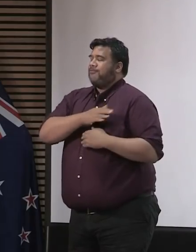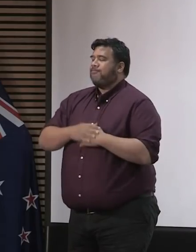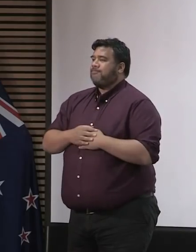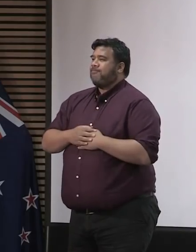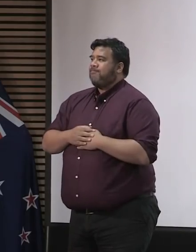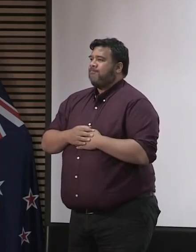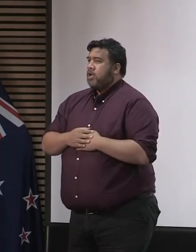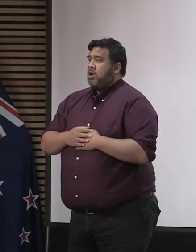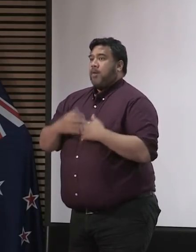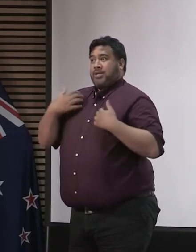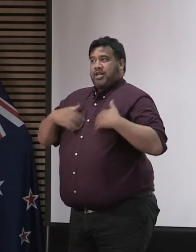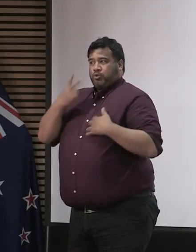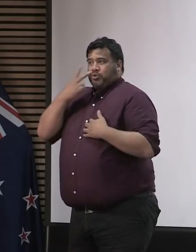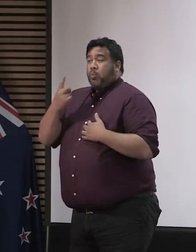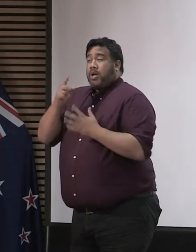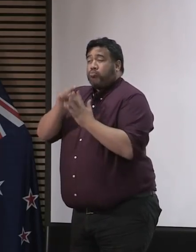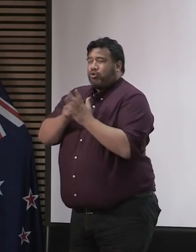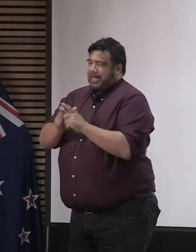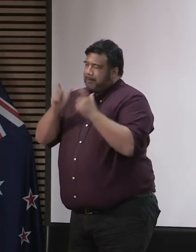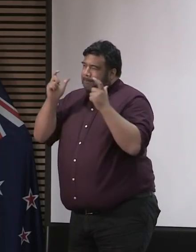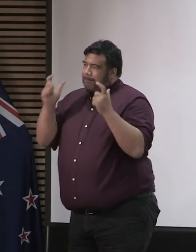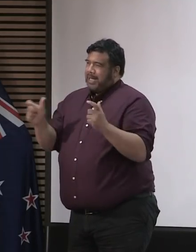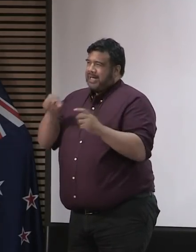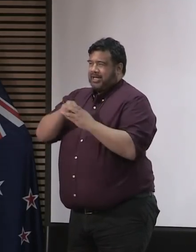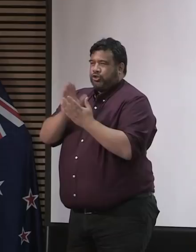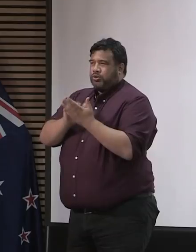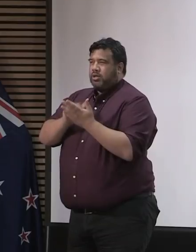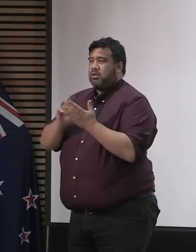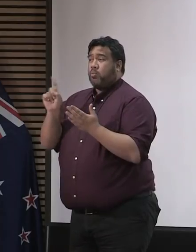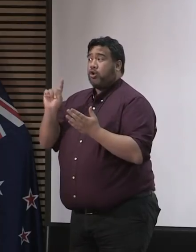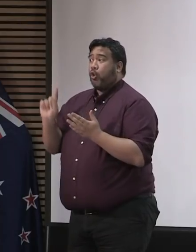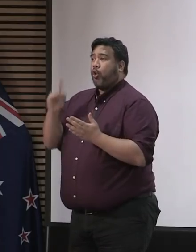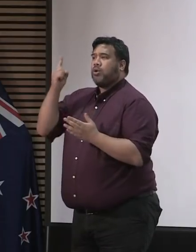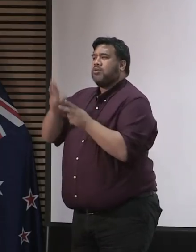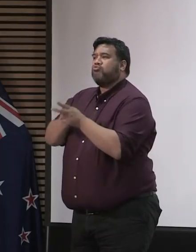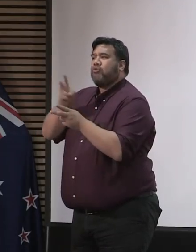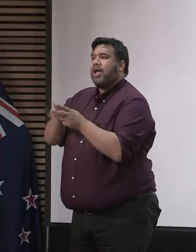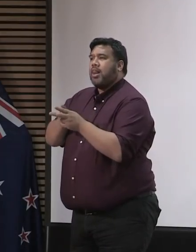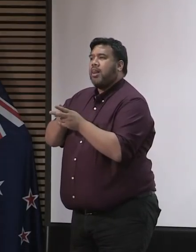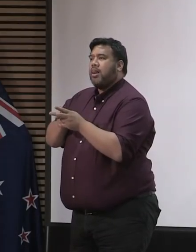City Rail Link will be back to work post-lockdown to help support jobs in the construction sector.